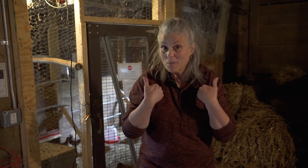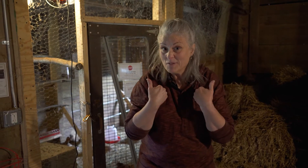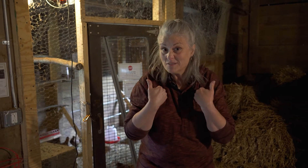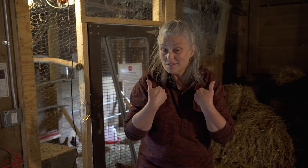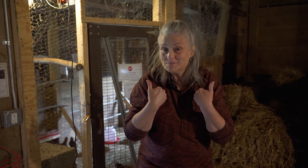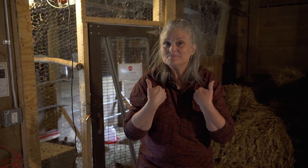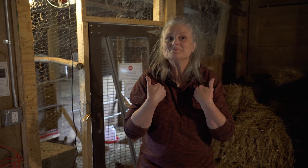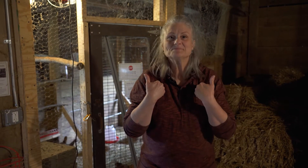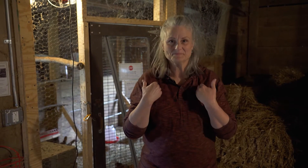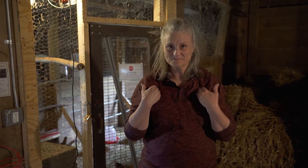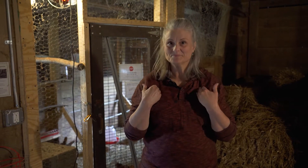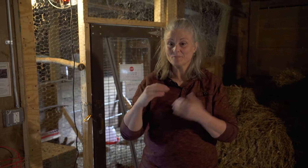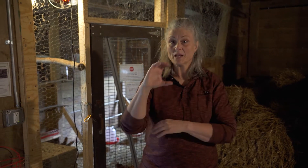Do you know what kind of animals these are?